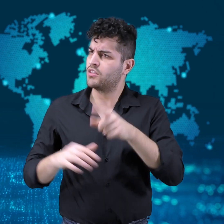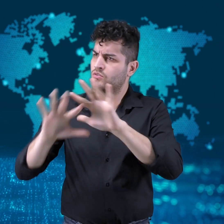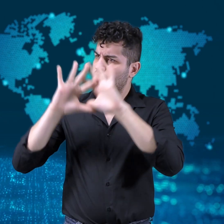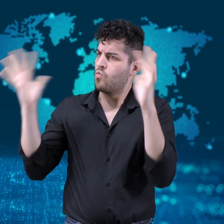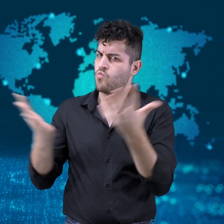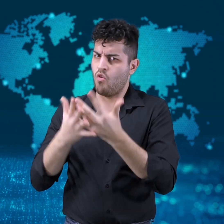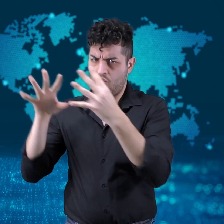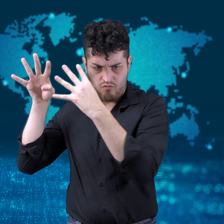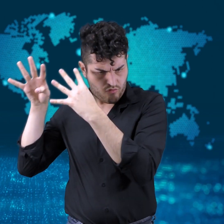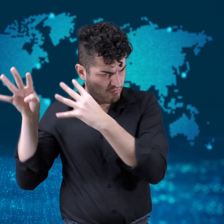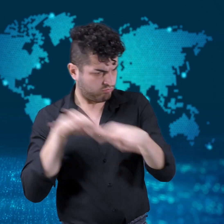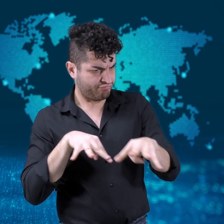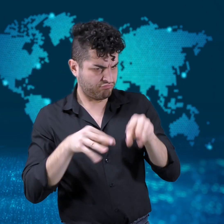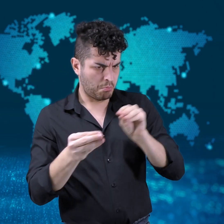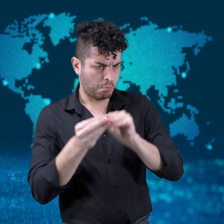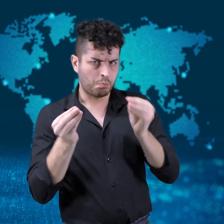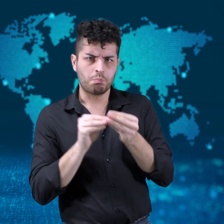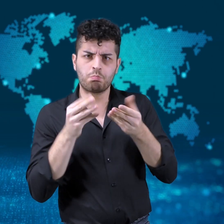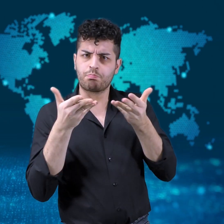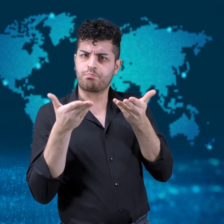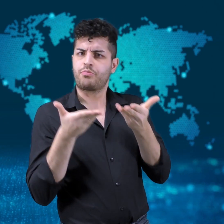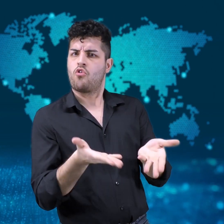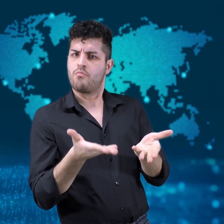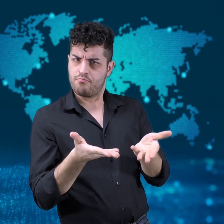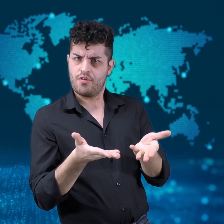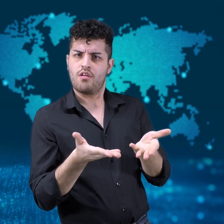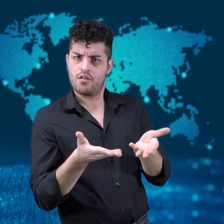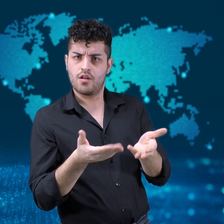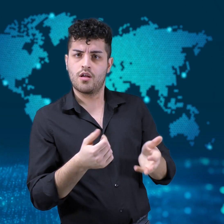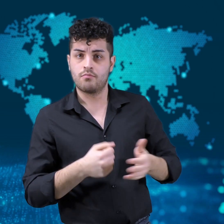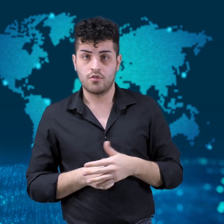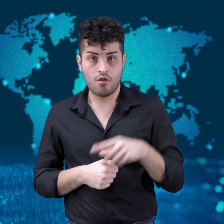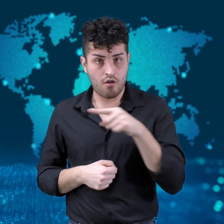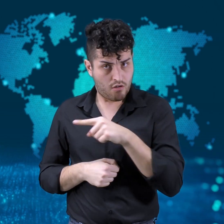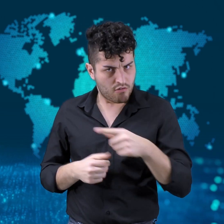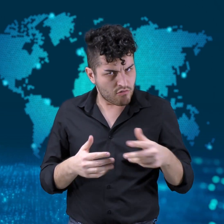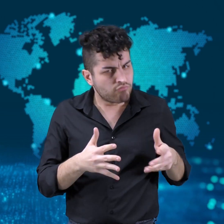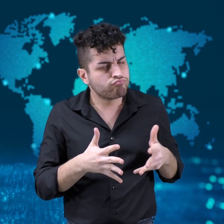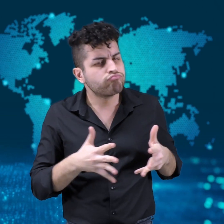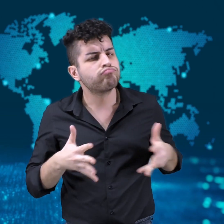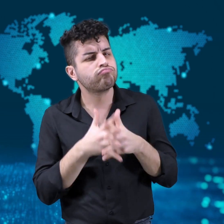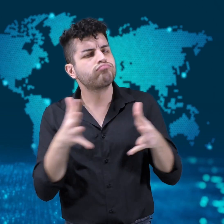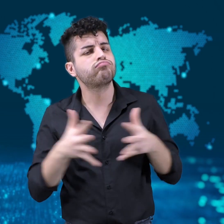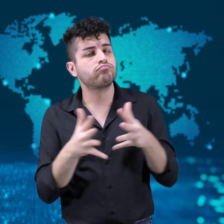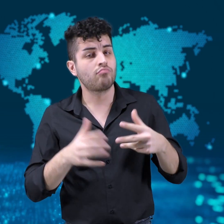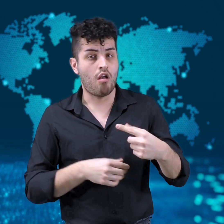world to pay more attention to these tragedies.